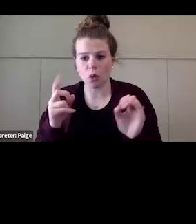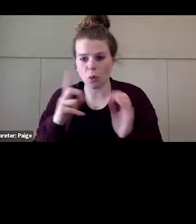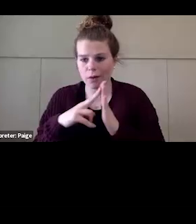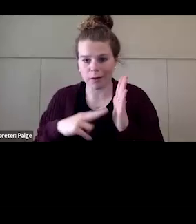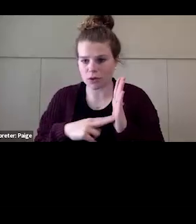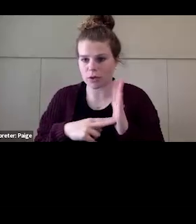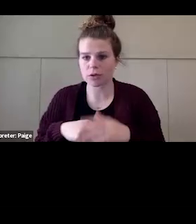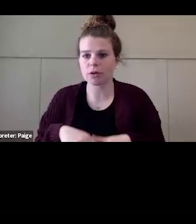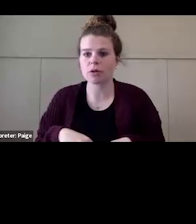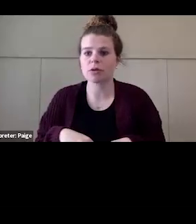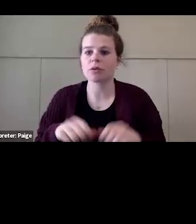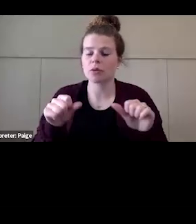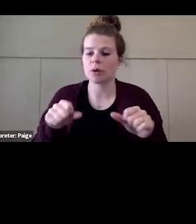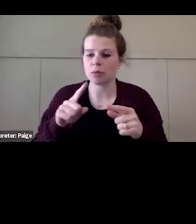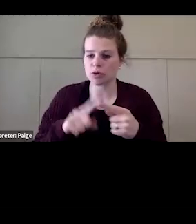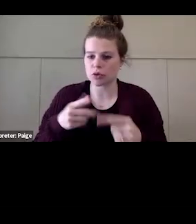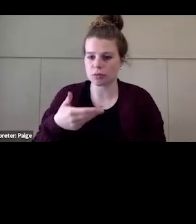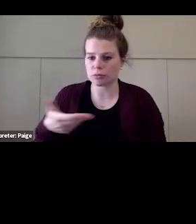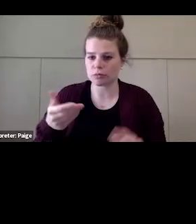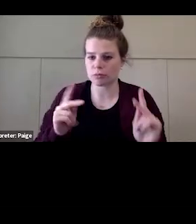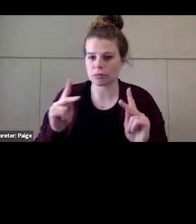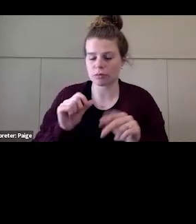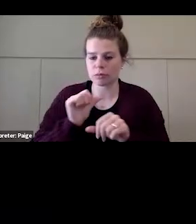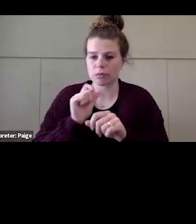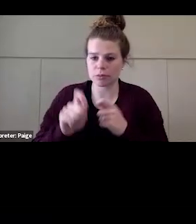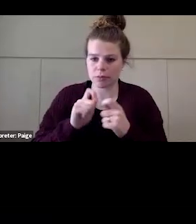we're able to employ folks specifically as city employees.